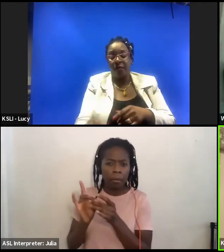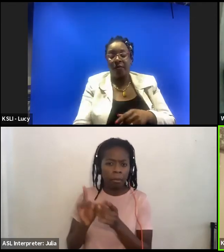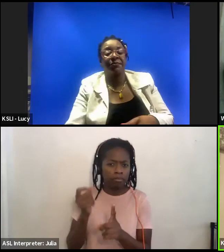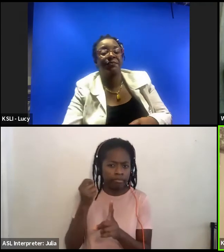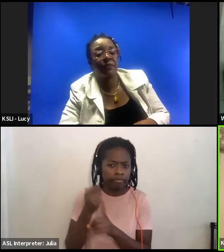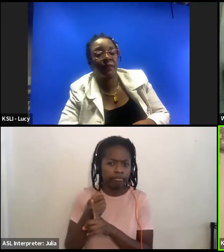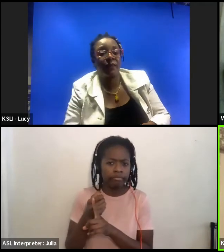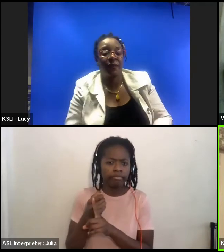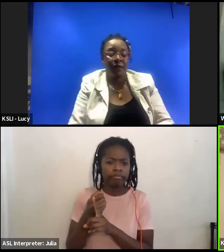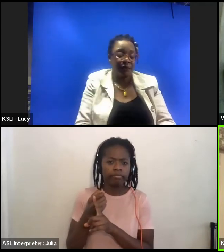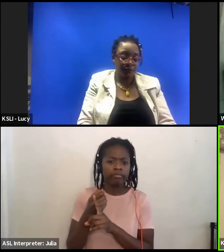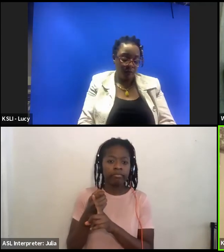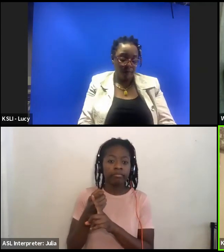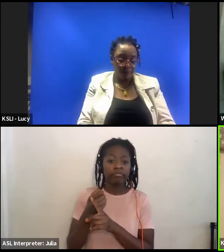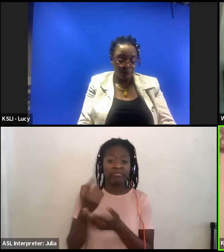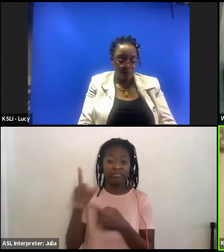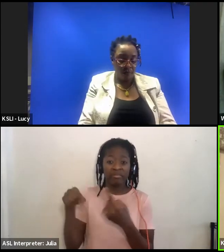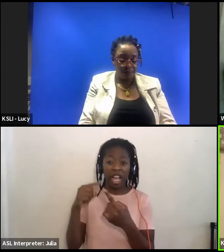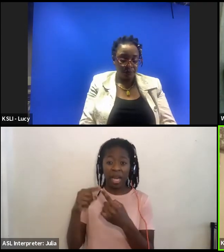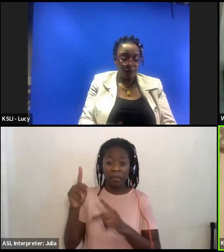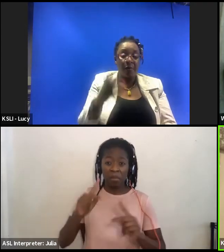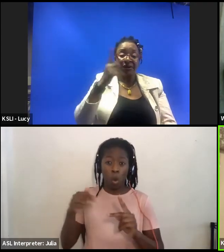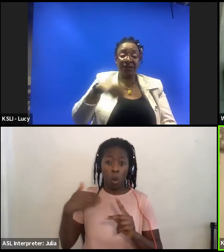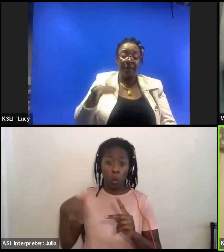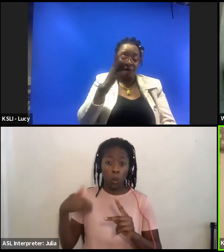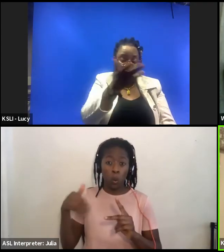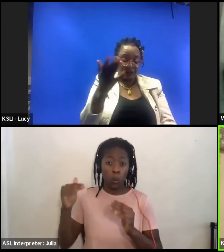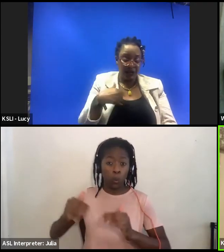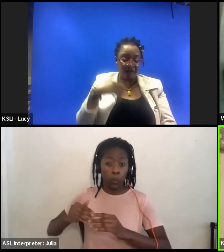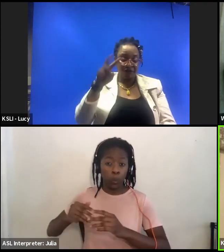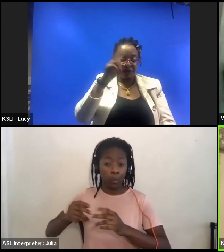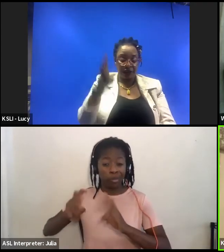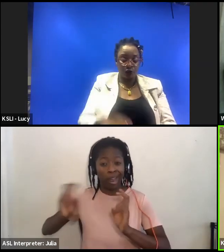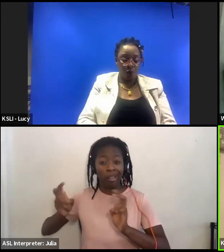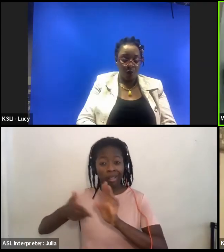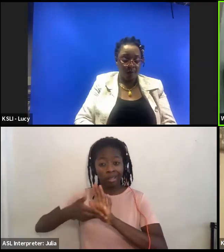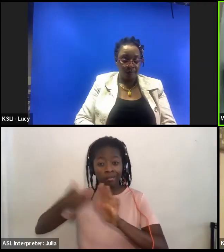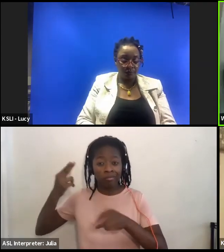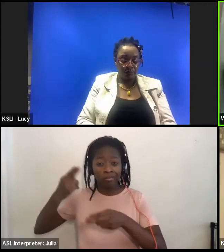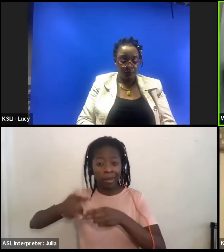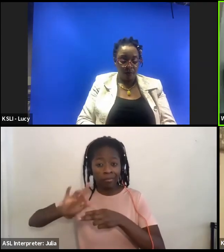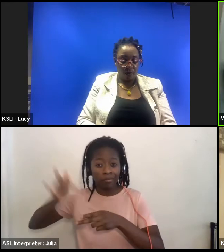especially when some of these people have titles, like the producer, or they're calling the shots and you aren't?